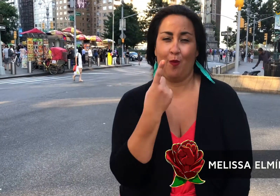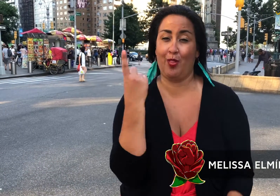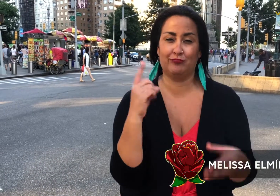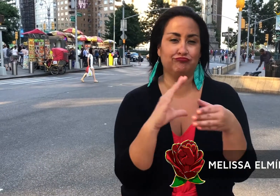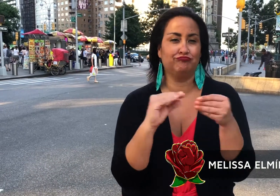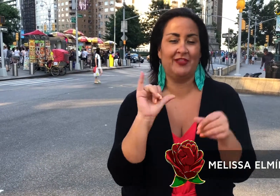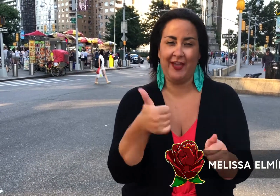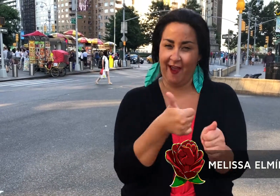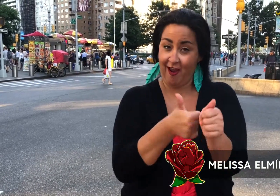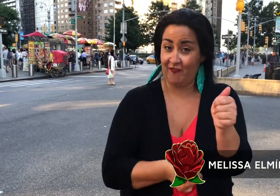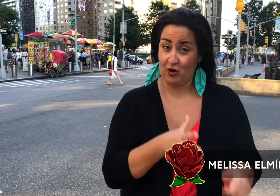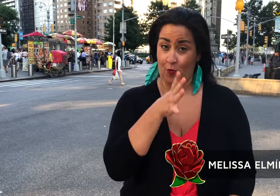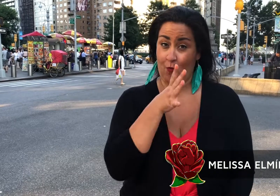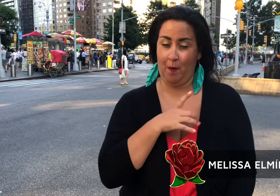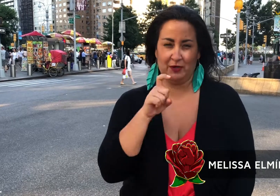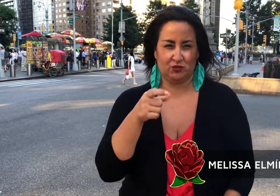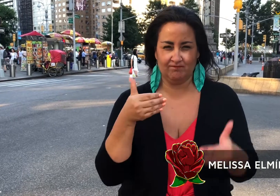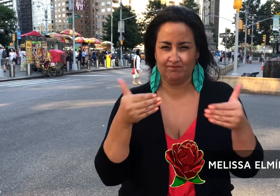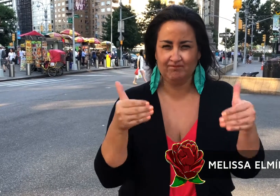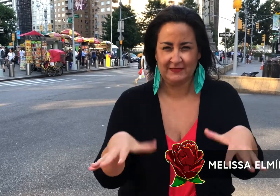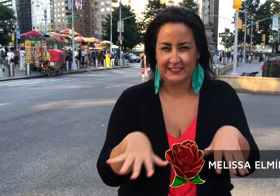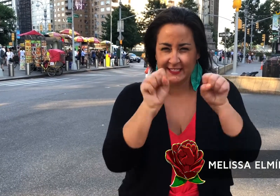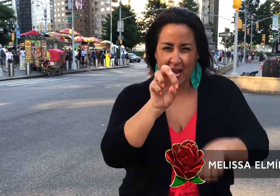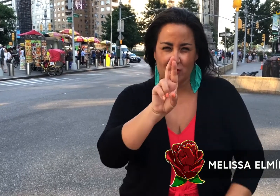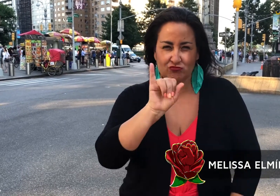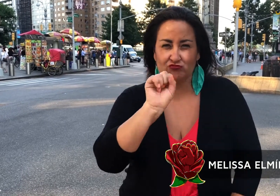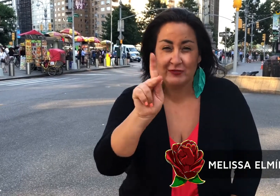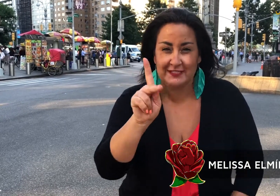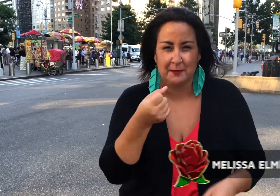I have always said that every woman should take a risk.